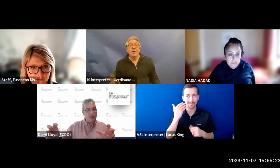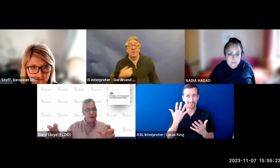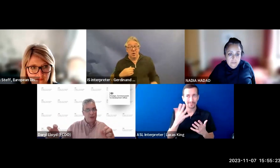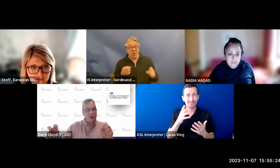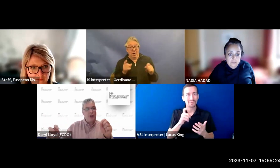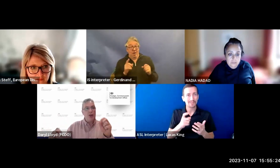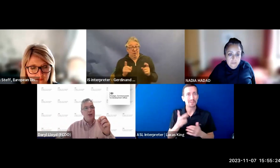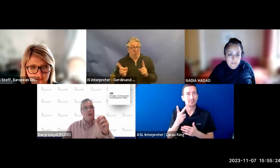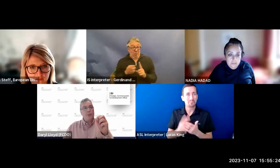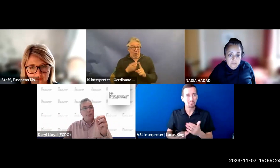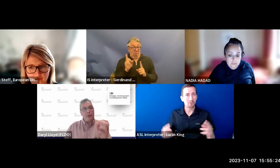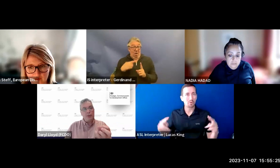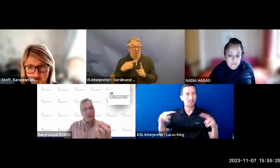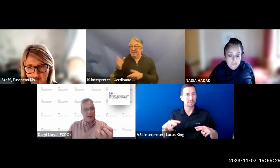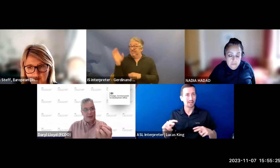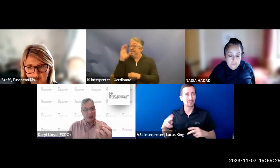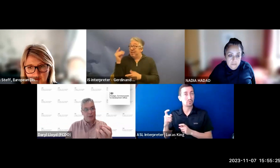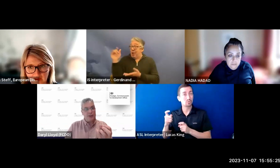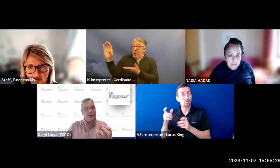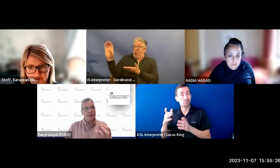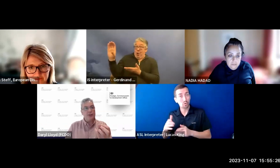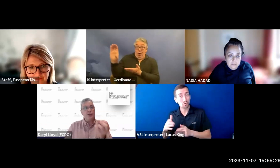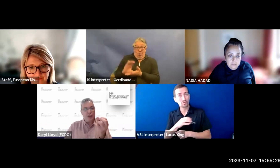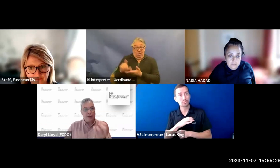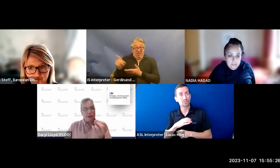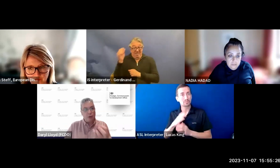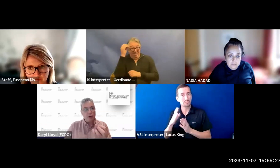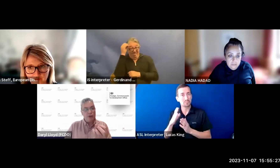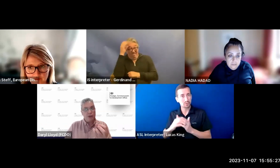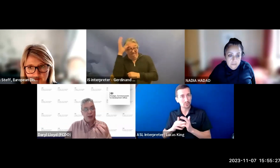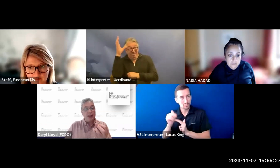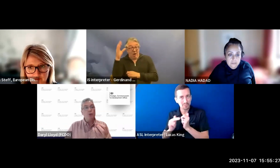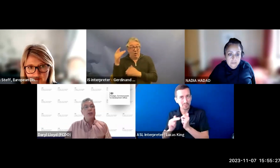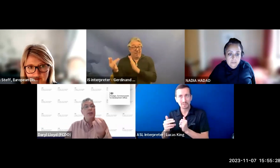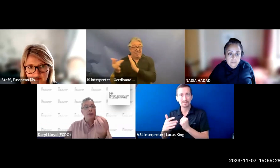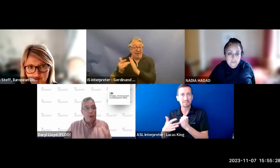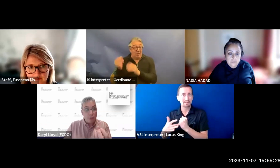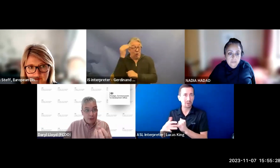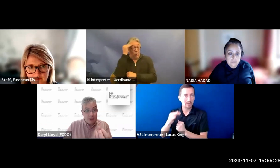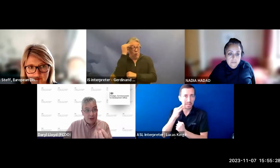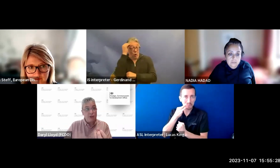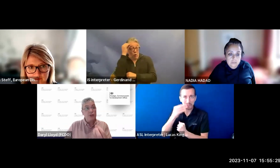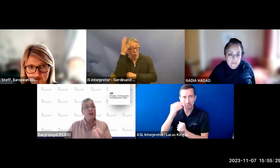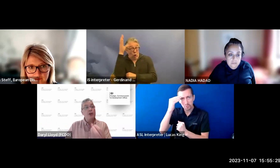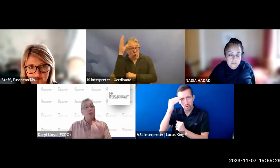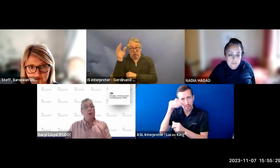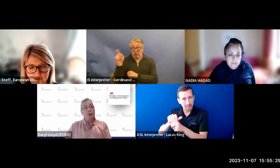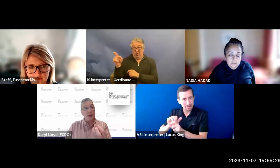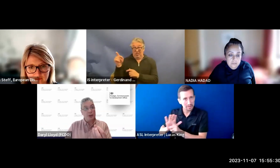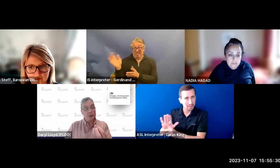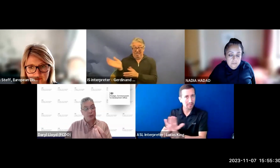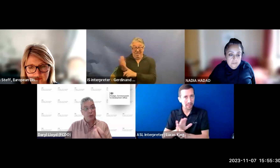so donors and commissioners build the technical expertise and knowledge in their organizations.